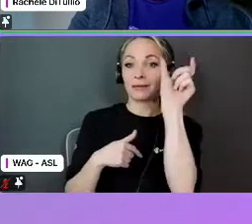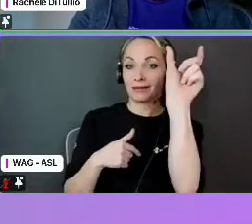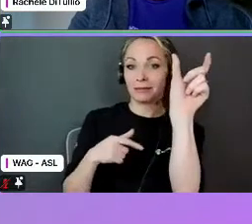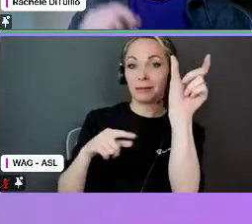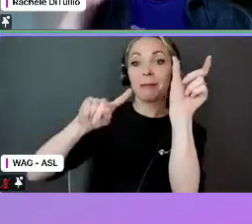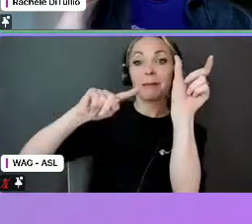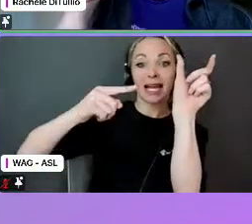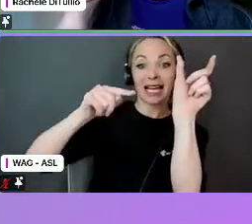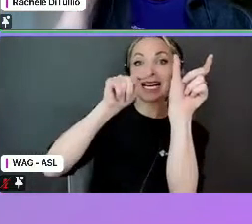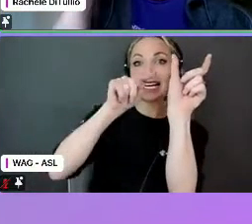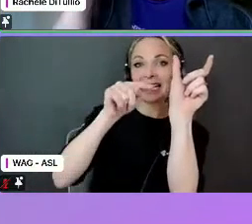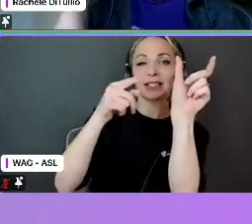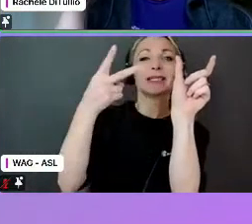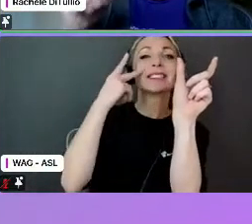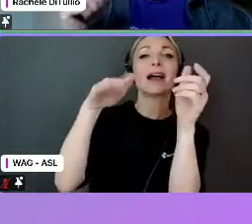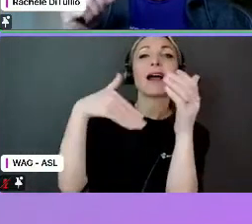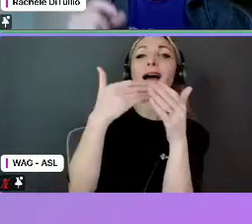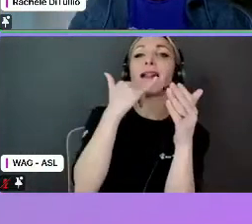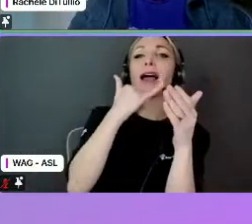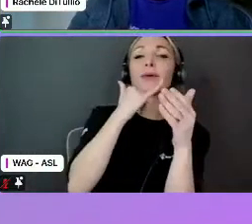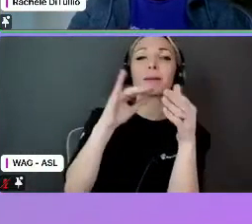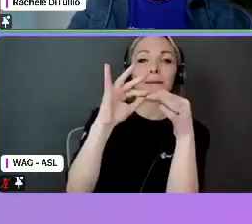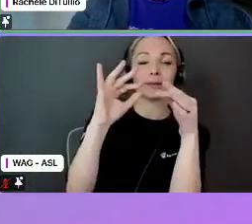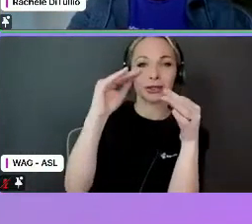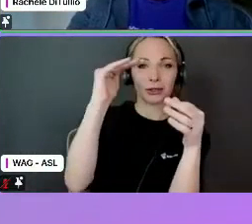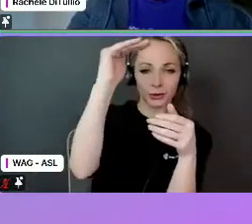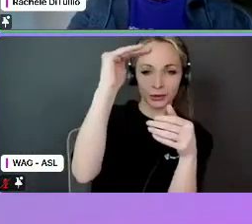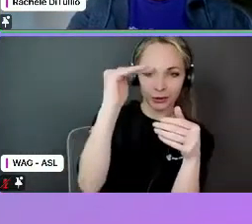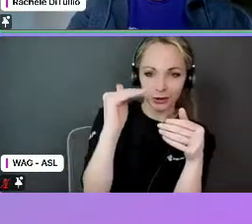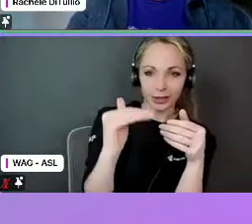error messages, and then within context of each field,